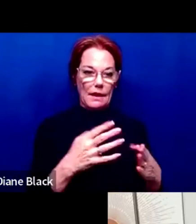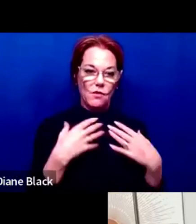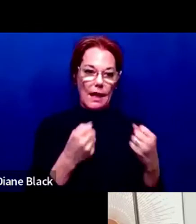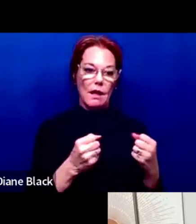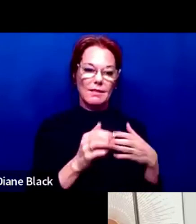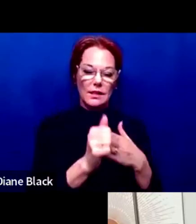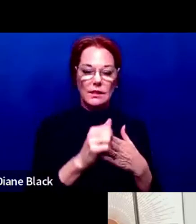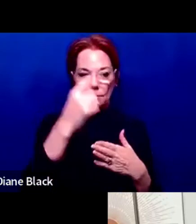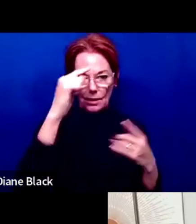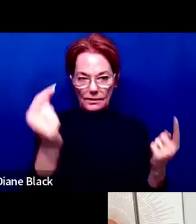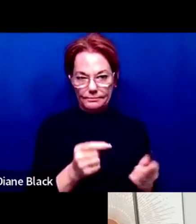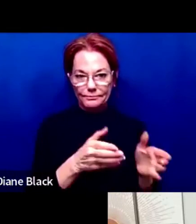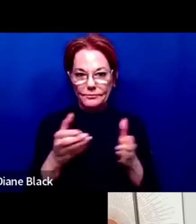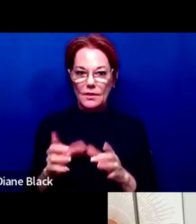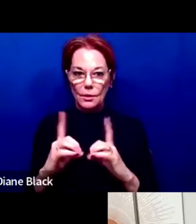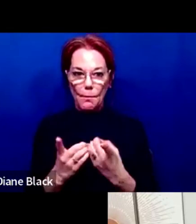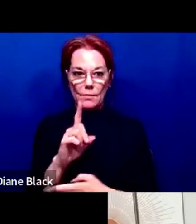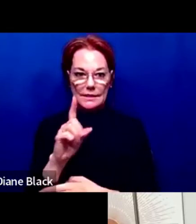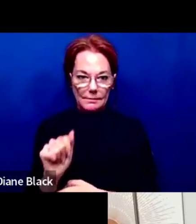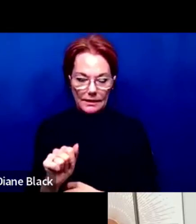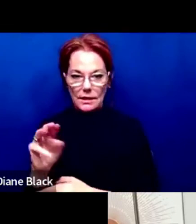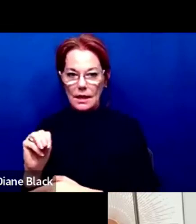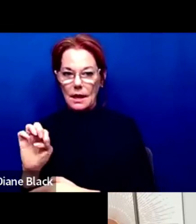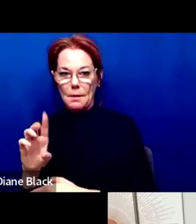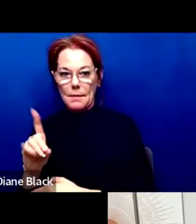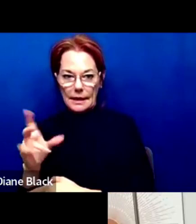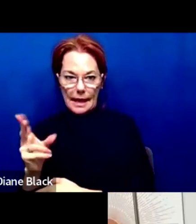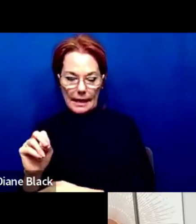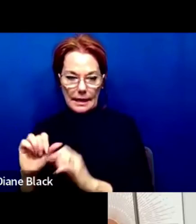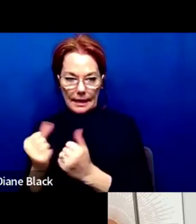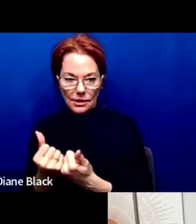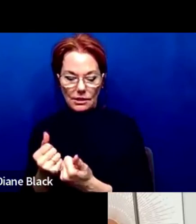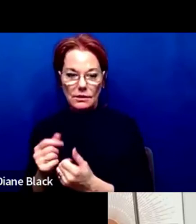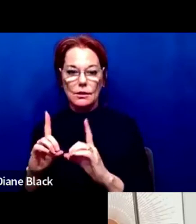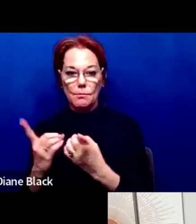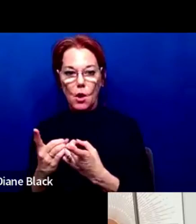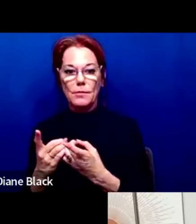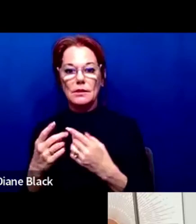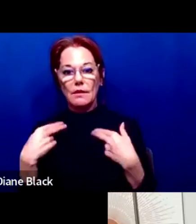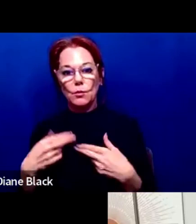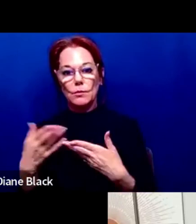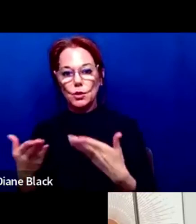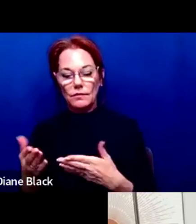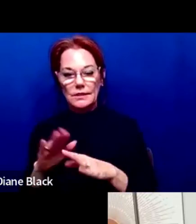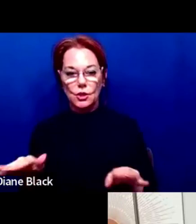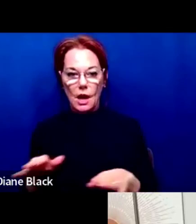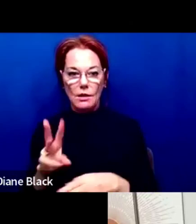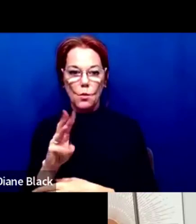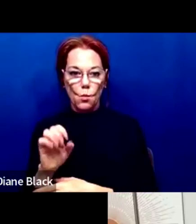Department of Disabilities or Medicaid agency, our Department of Human Services, which is child welfare, and other things, our Center for Excellence in